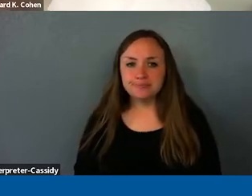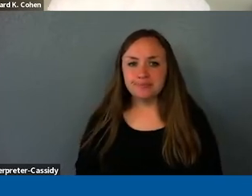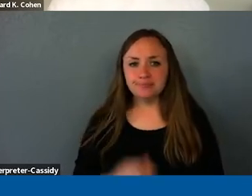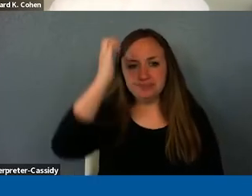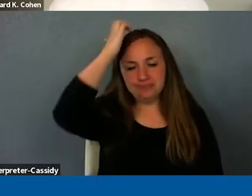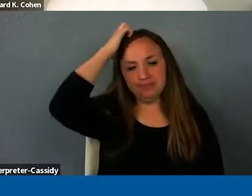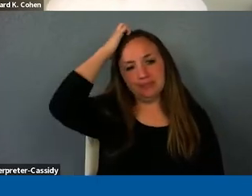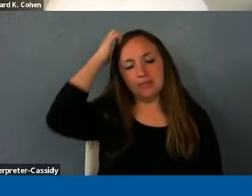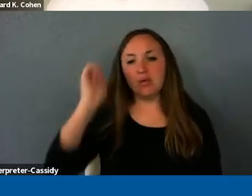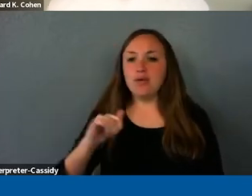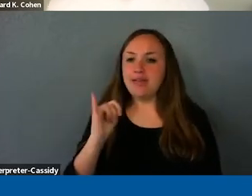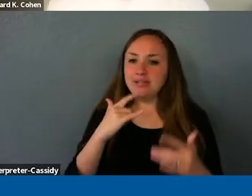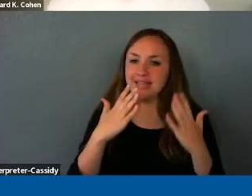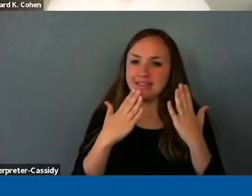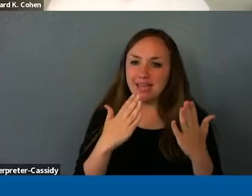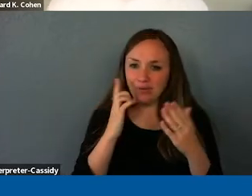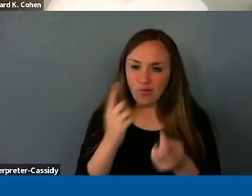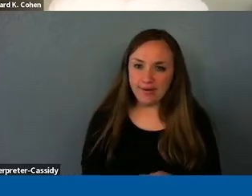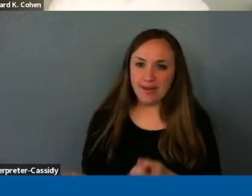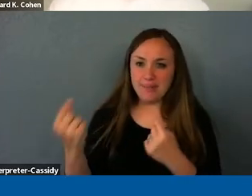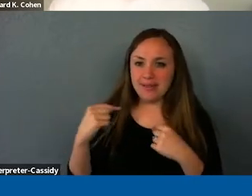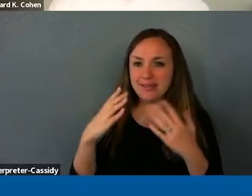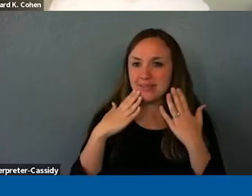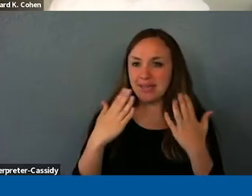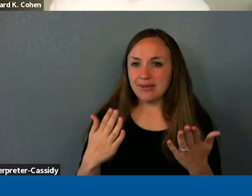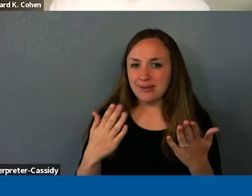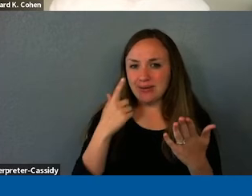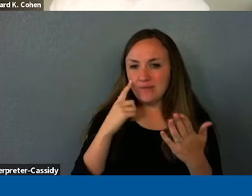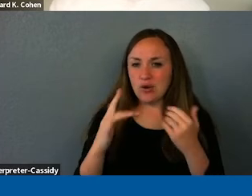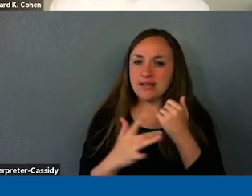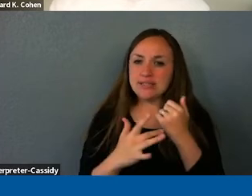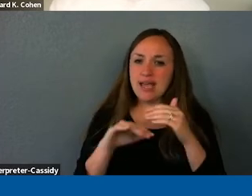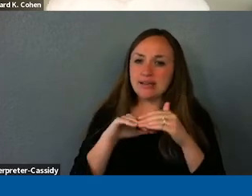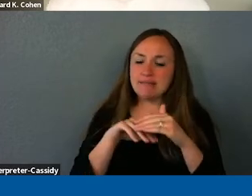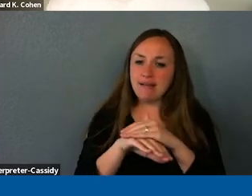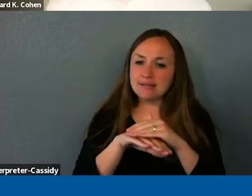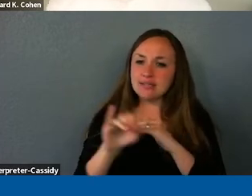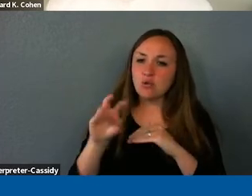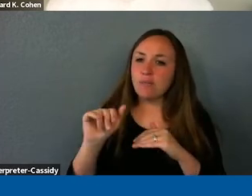And with that, I want to say thank you for attending and thank you to Tech Access Oklahoma for allowing me to speak today.